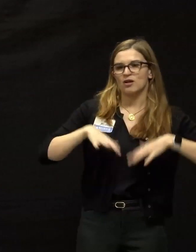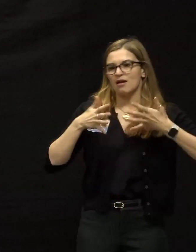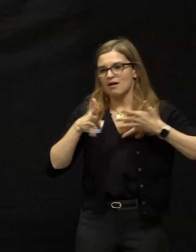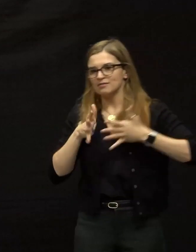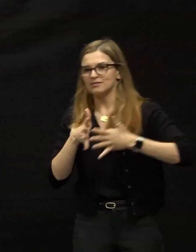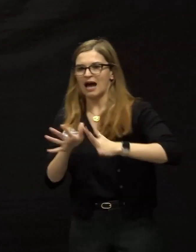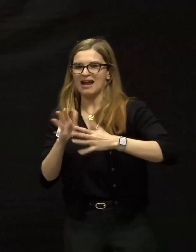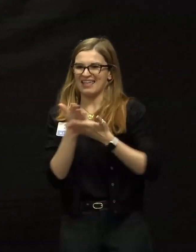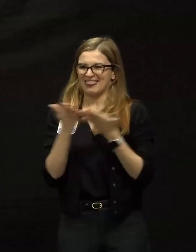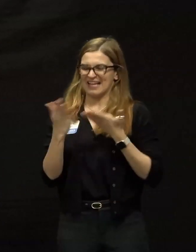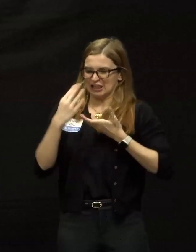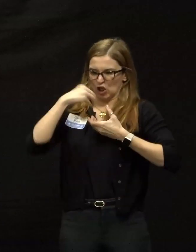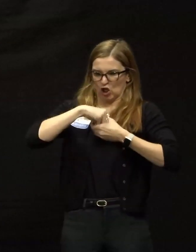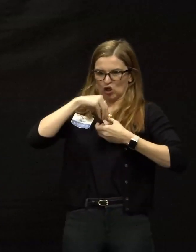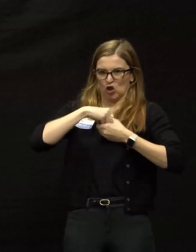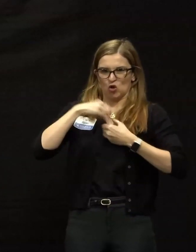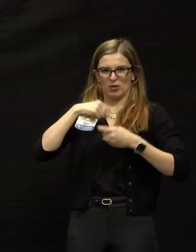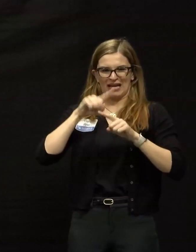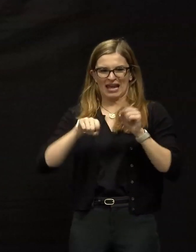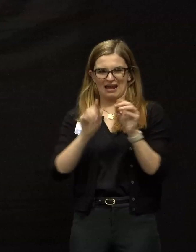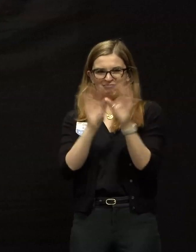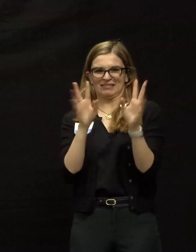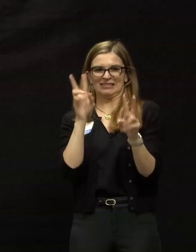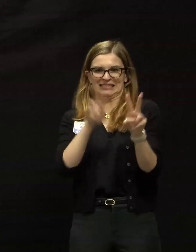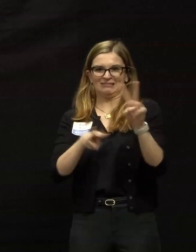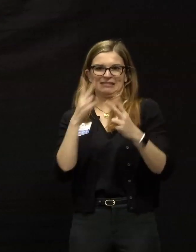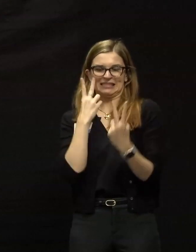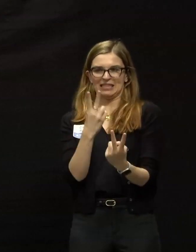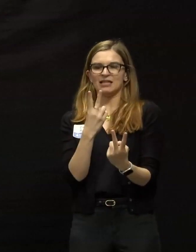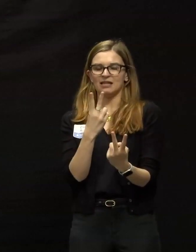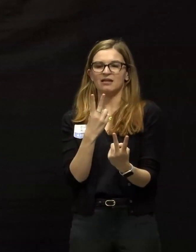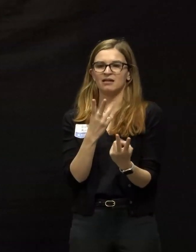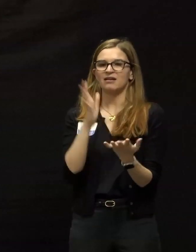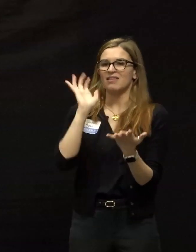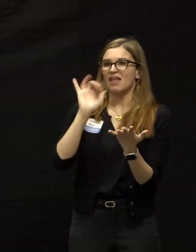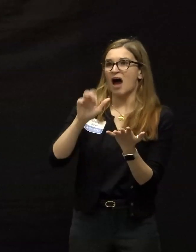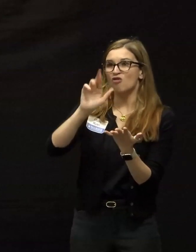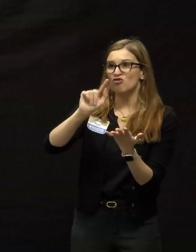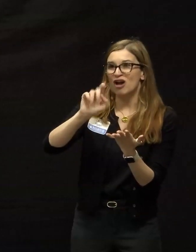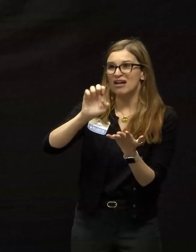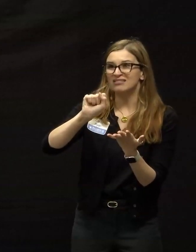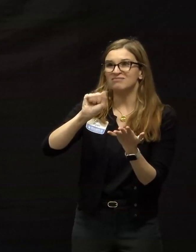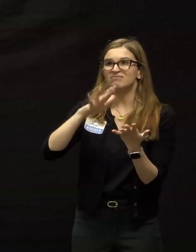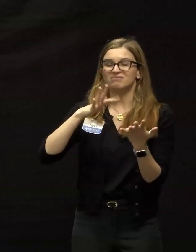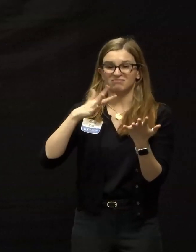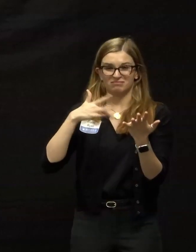internalizing disorders such as anxiety and fear, having those internal things that you cannot see,